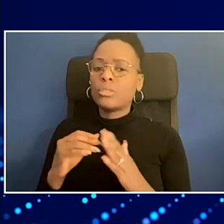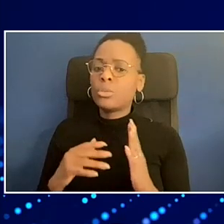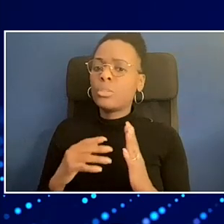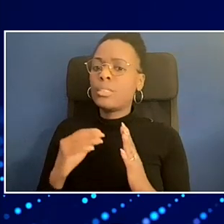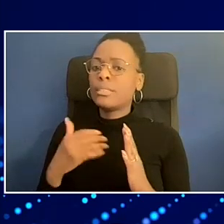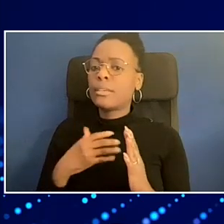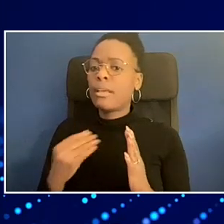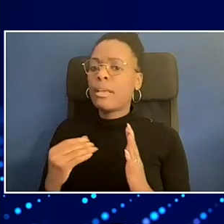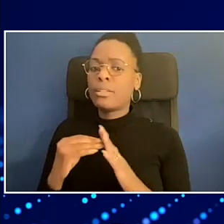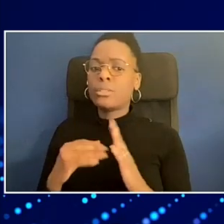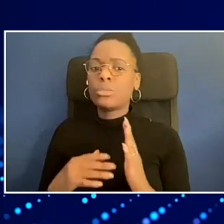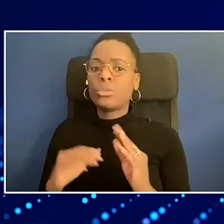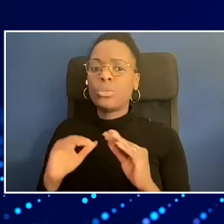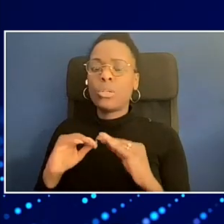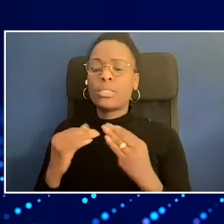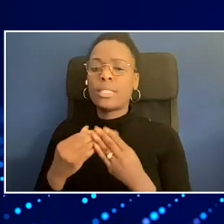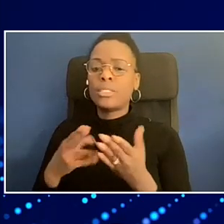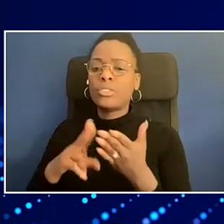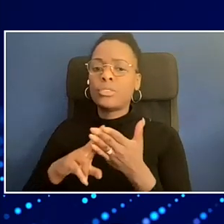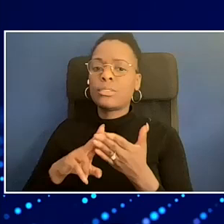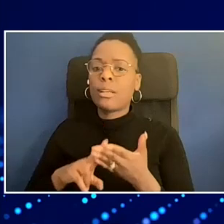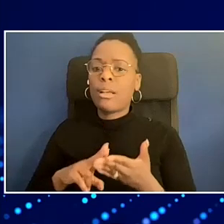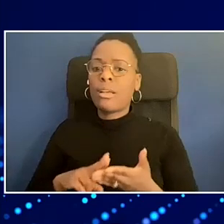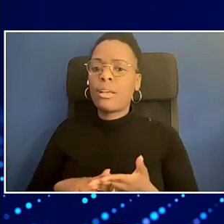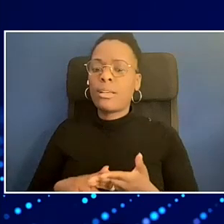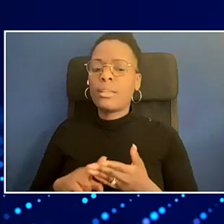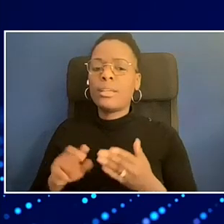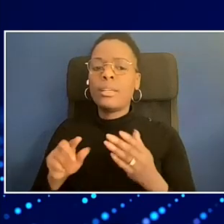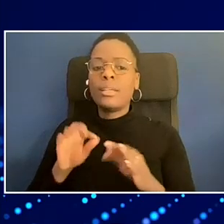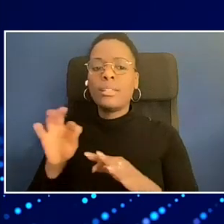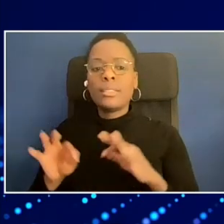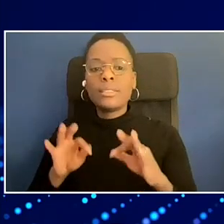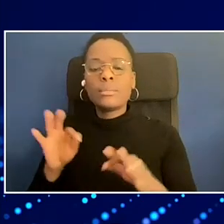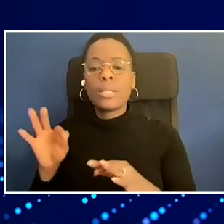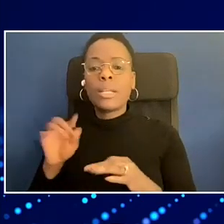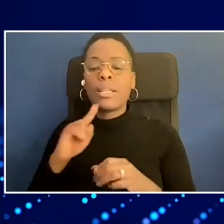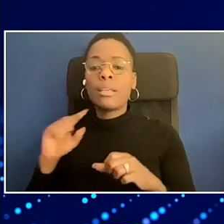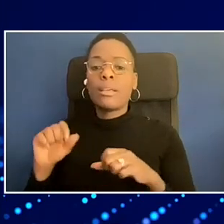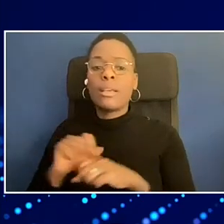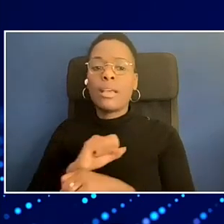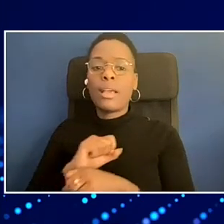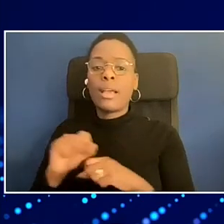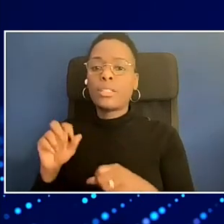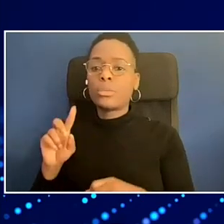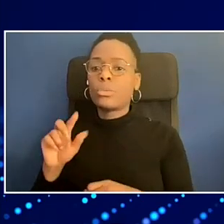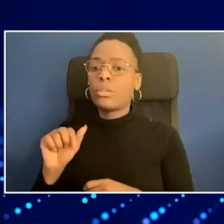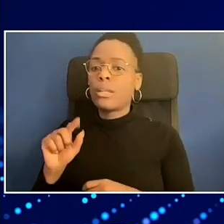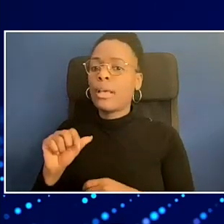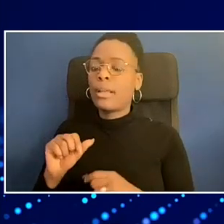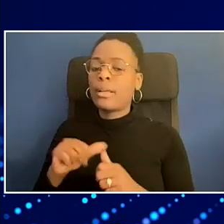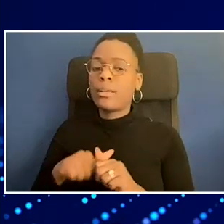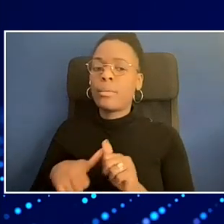letter, you know, detailing the actual data behind inclusive access programs.